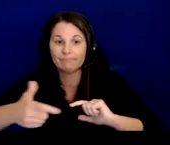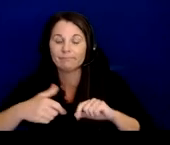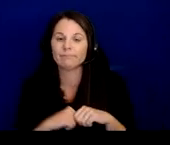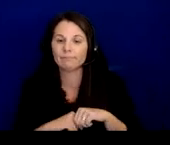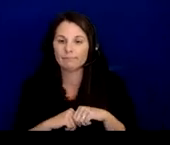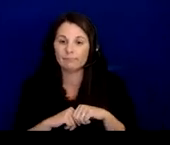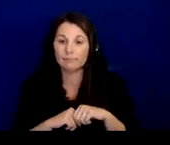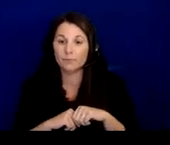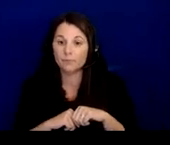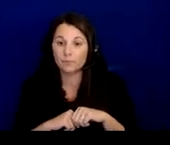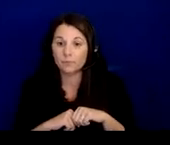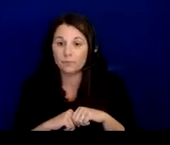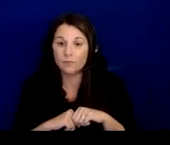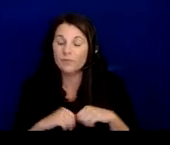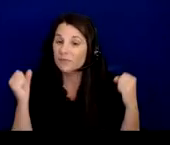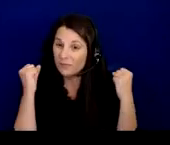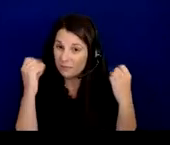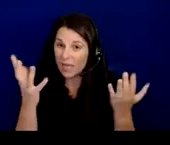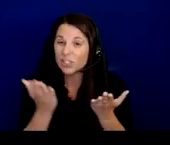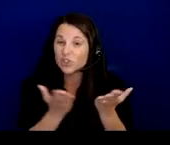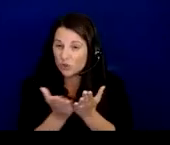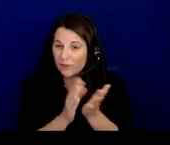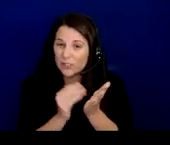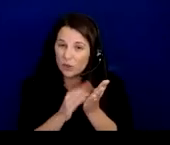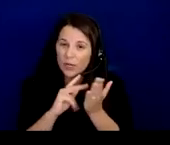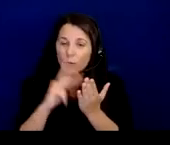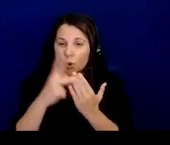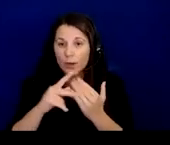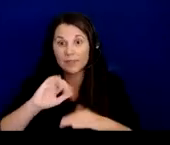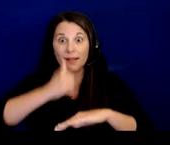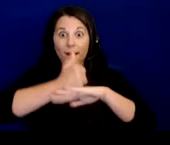Many service learning programs sort of come and go because of a lack of sustainability.